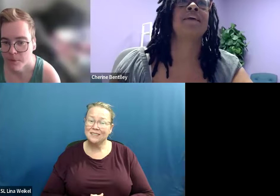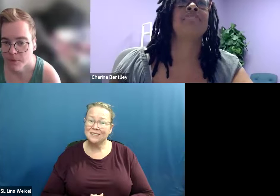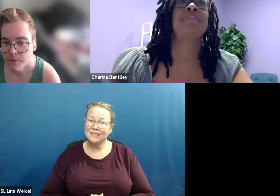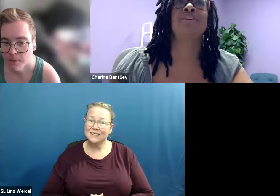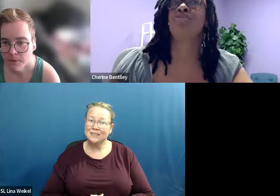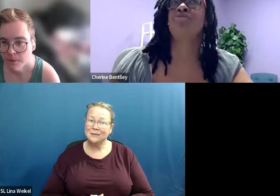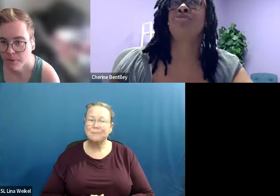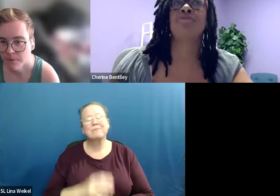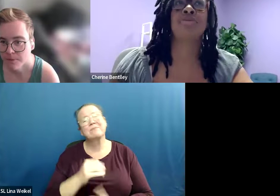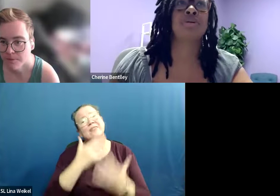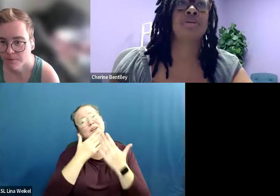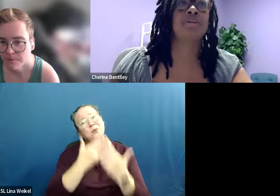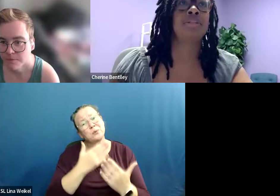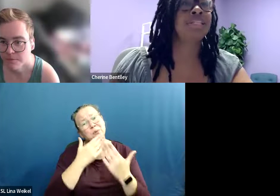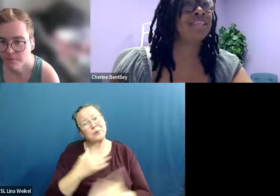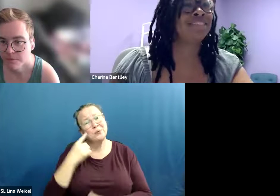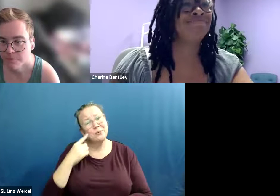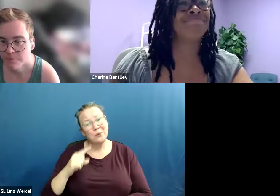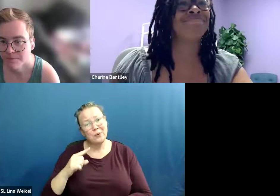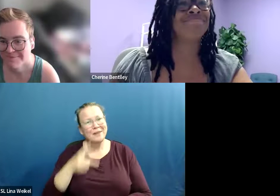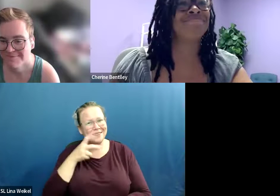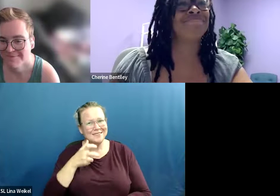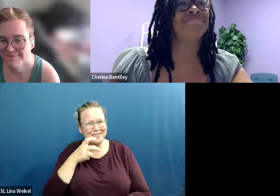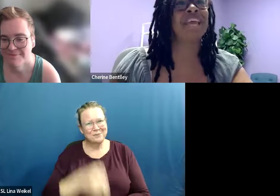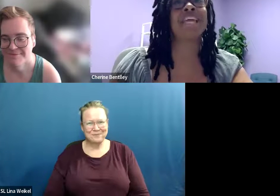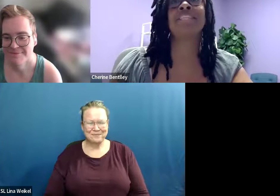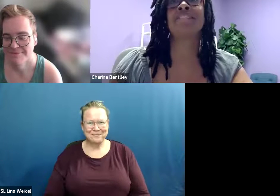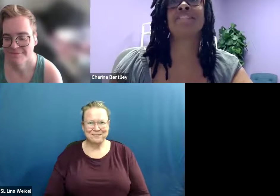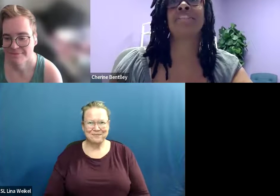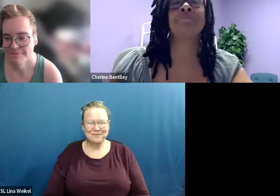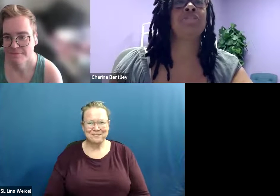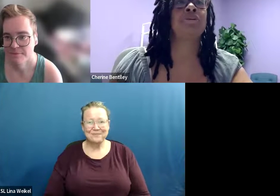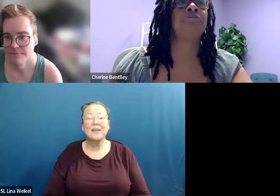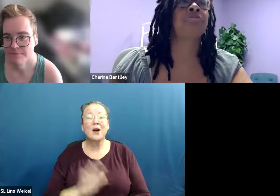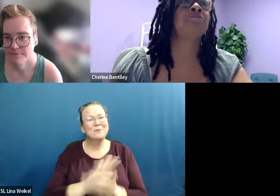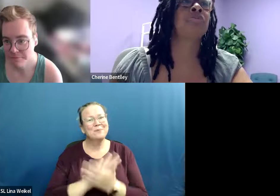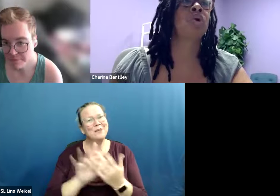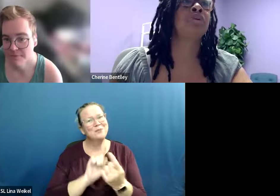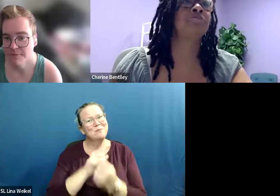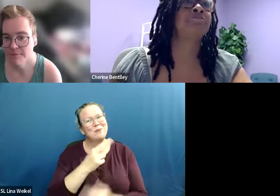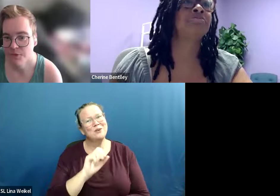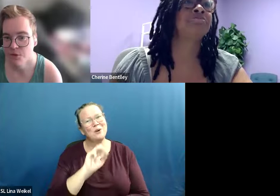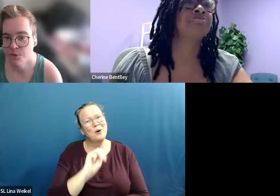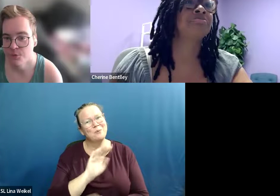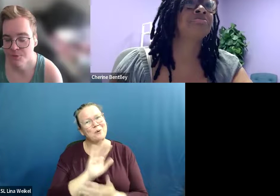Cherine Bentlley: And thank you for listening. Cherine Bentlley: and it's nice to meet you. Her welcome. Harm (He/Him): Youtube.